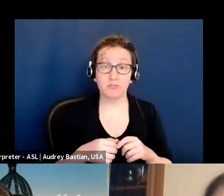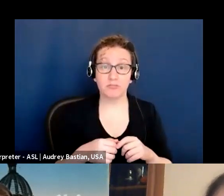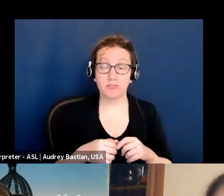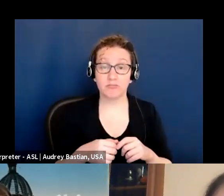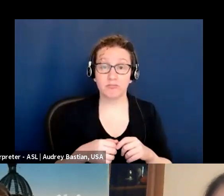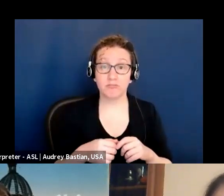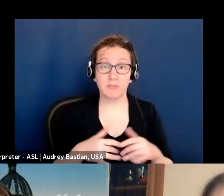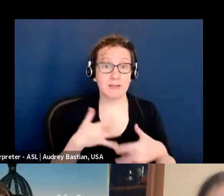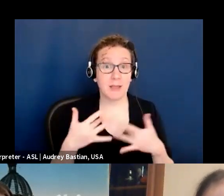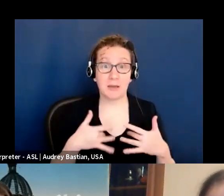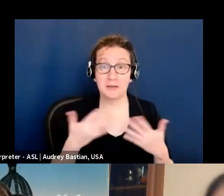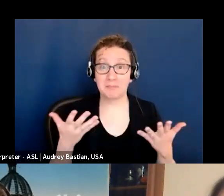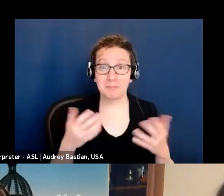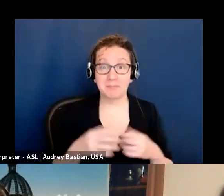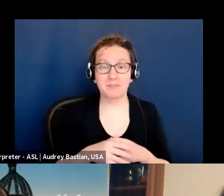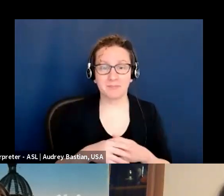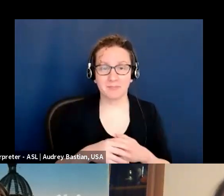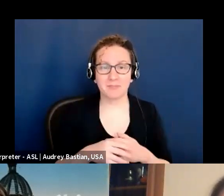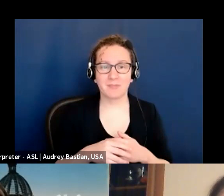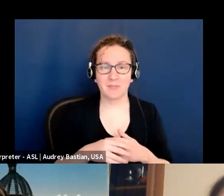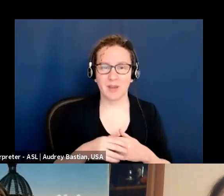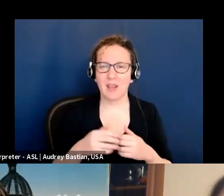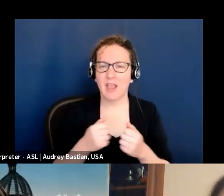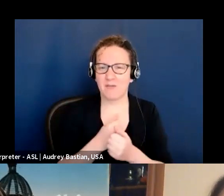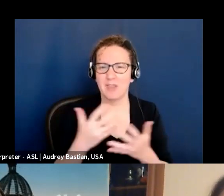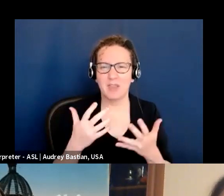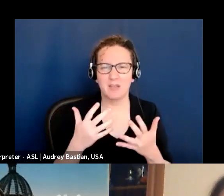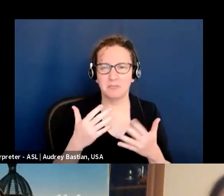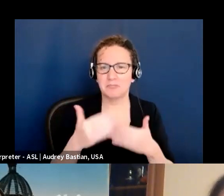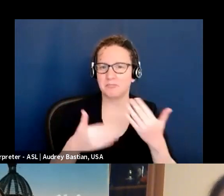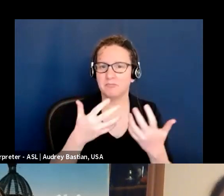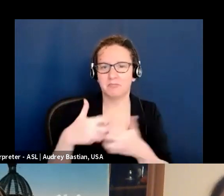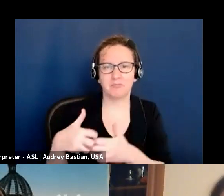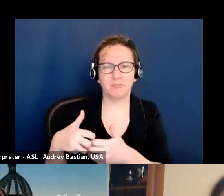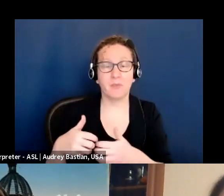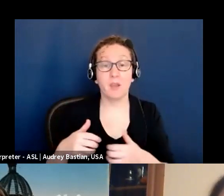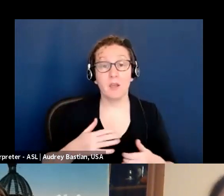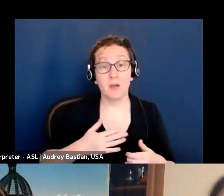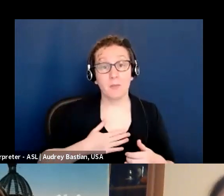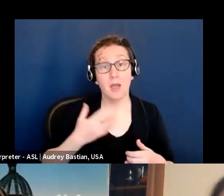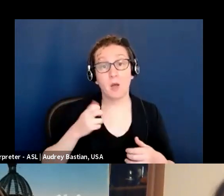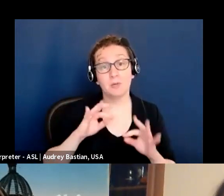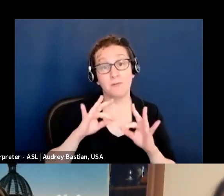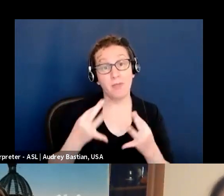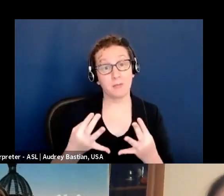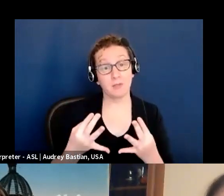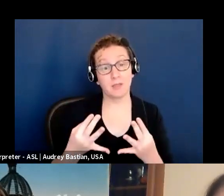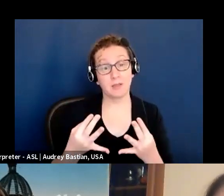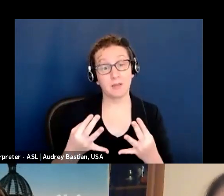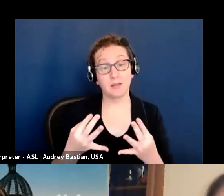exciting, it's it makes everything very well. Because my host family, they were volunteers.